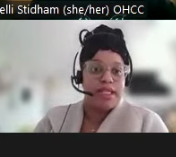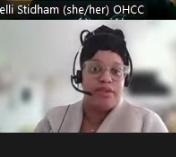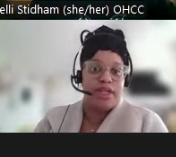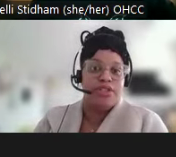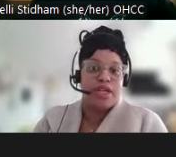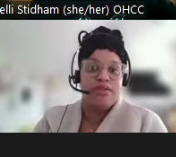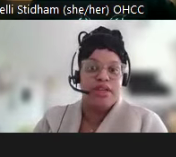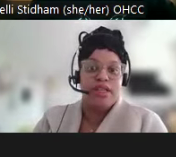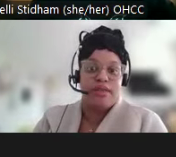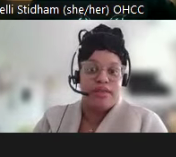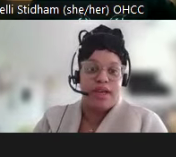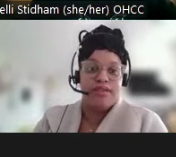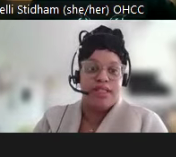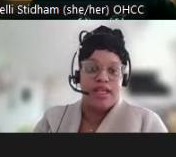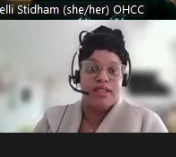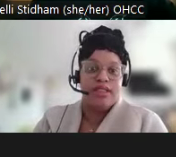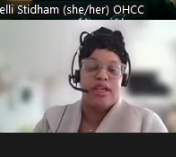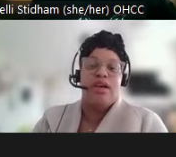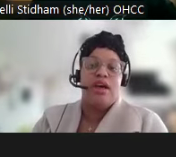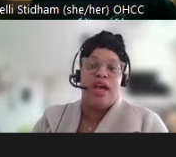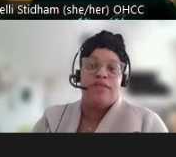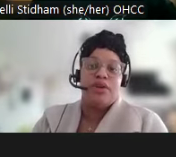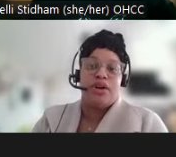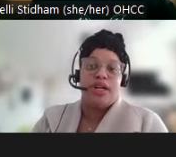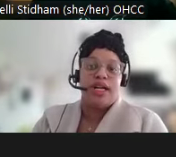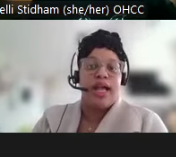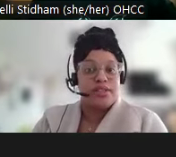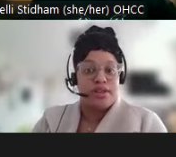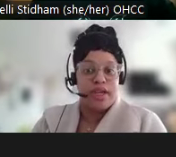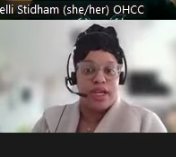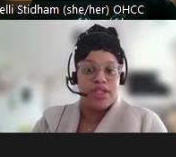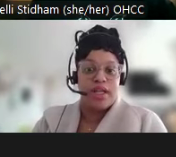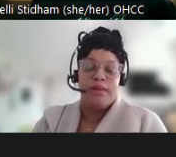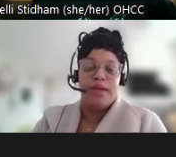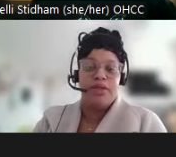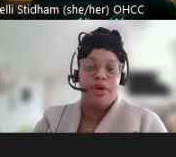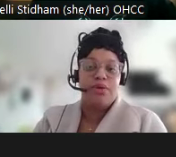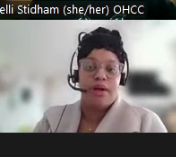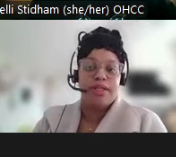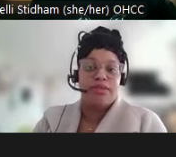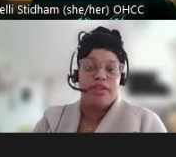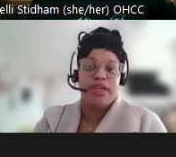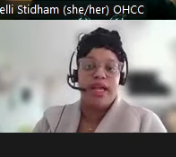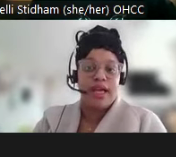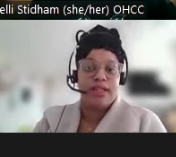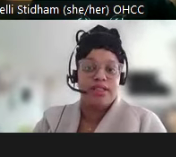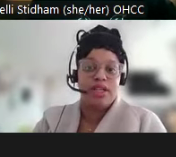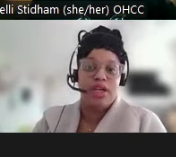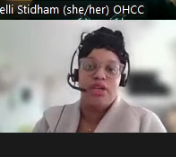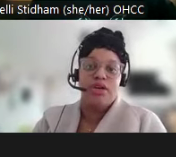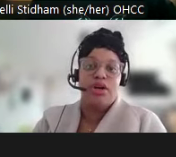differential of 75 cents and if you earn an enhanced certification and meet the